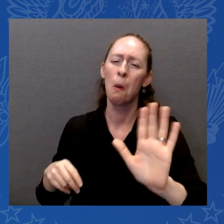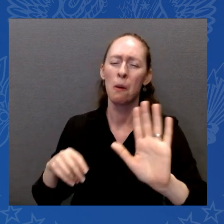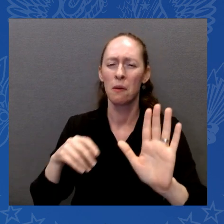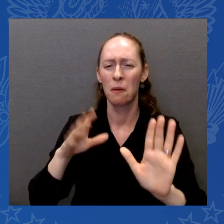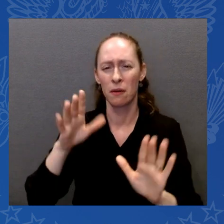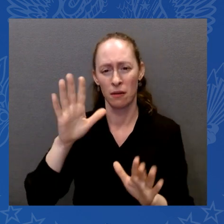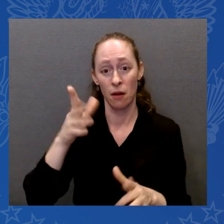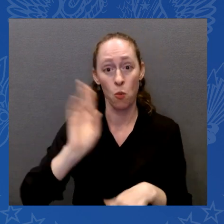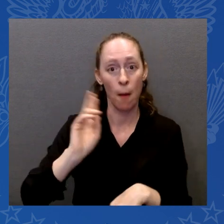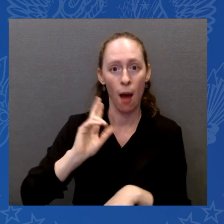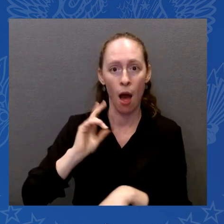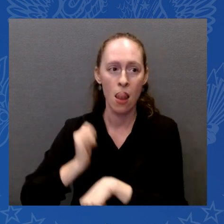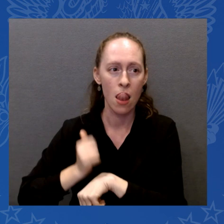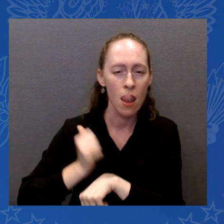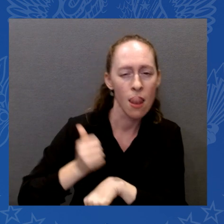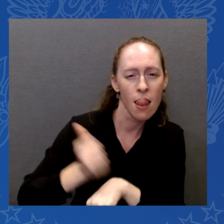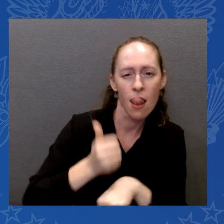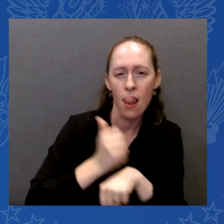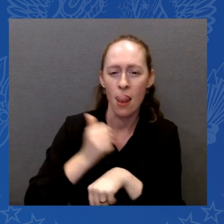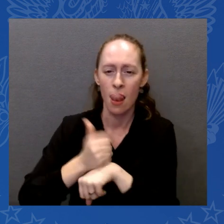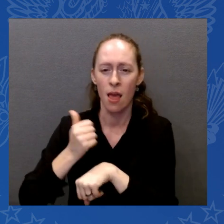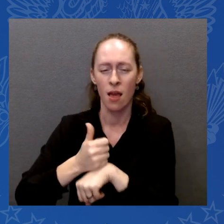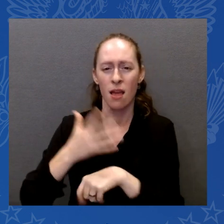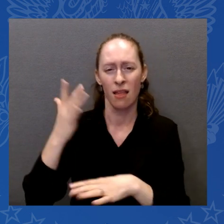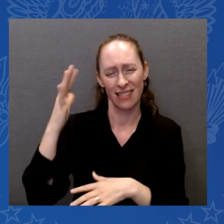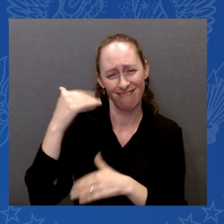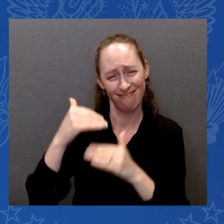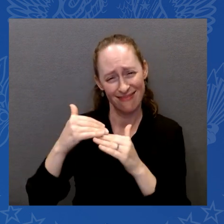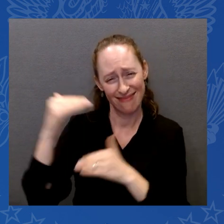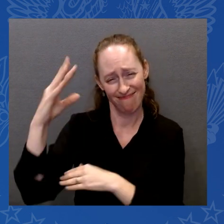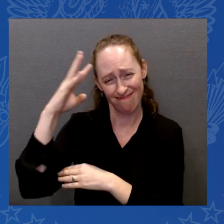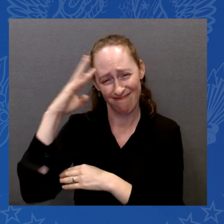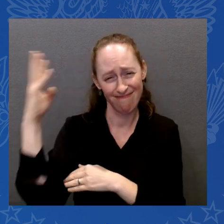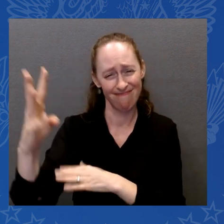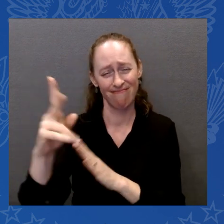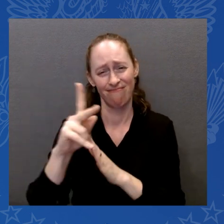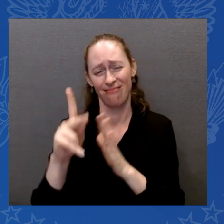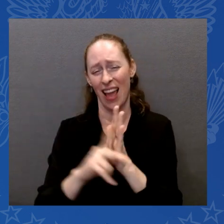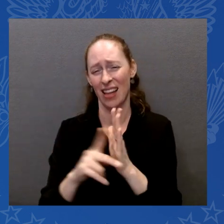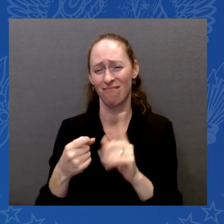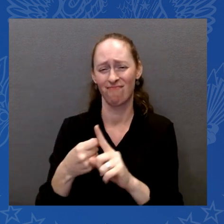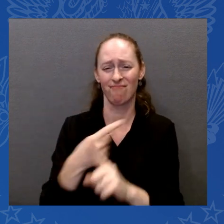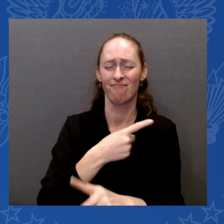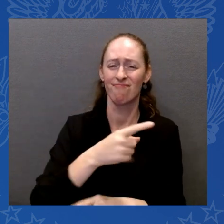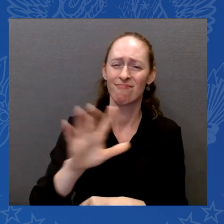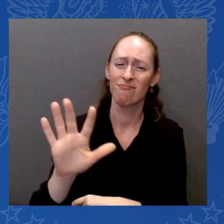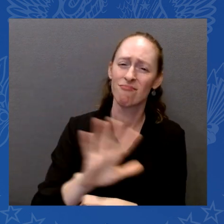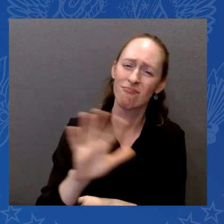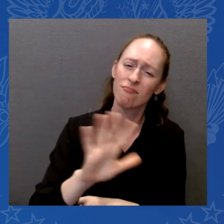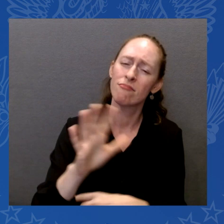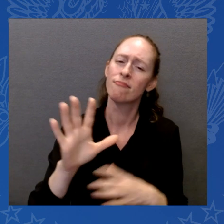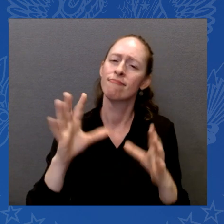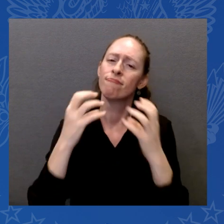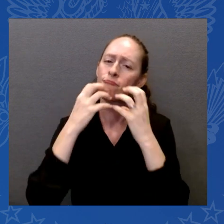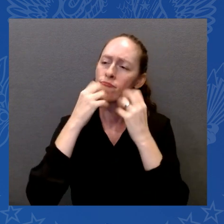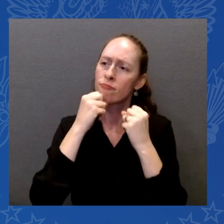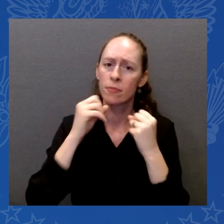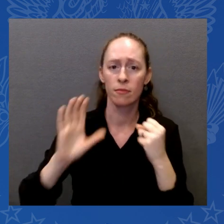And that's why we're all here today. That's why we formed this -- this commission. I signed two executive orders --